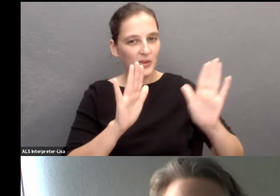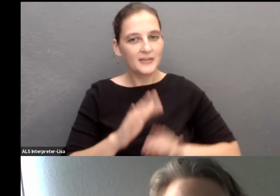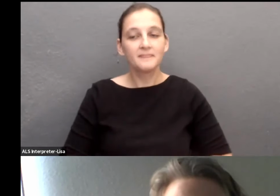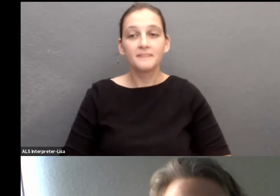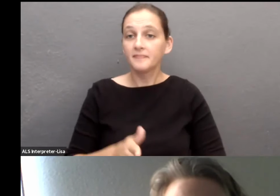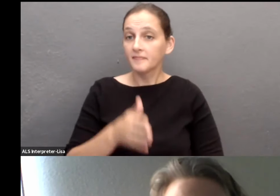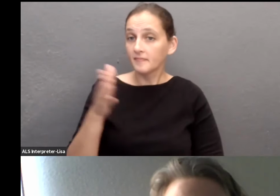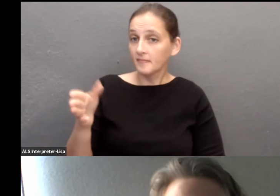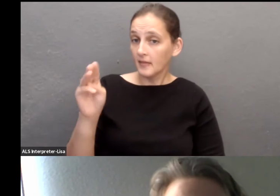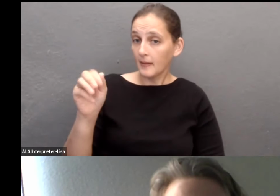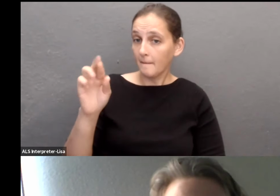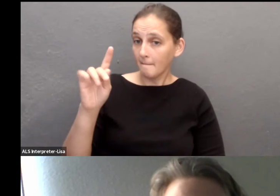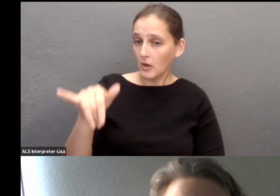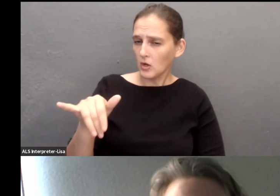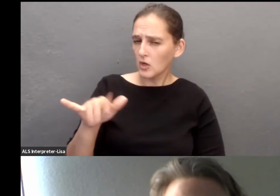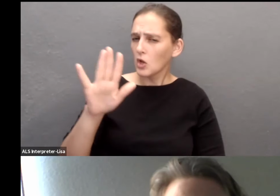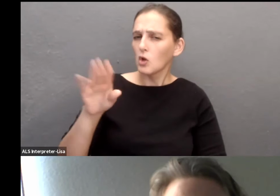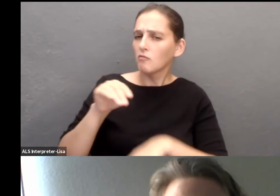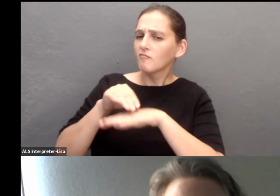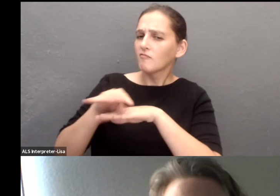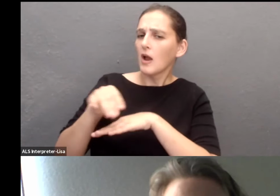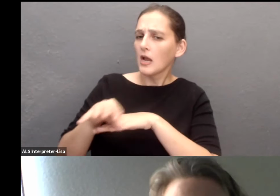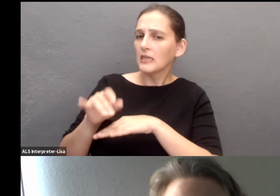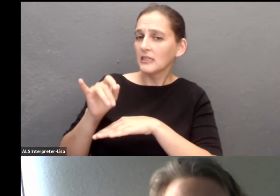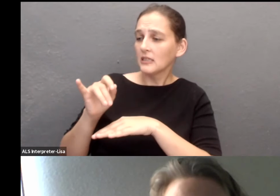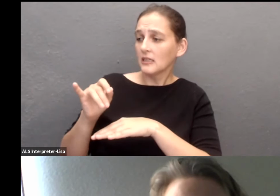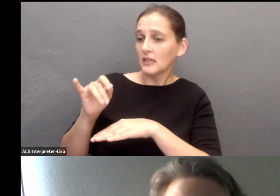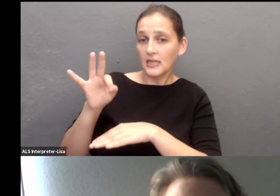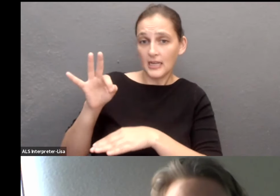Marty what what advice would you give to someone who might be sitting on the